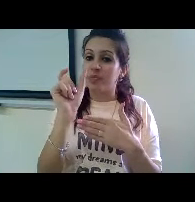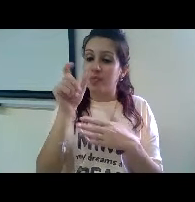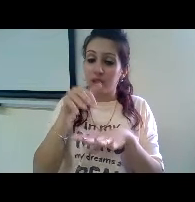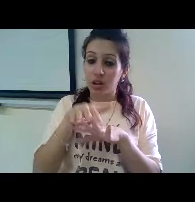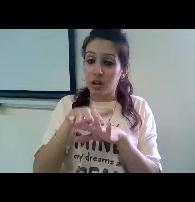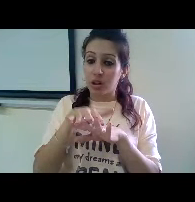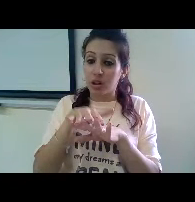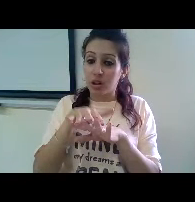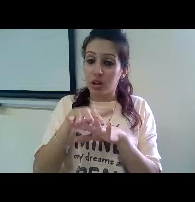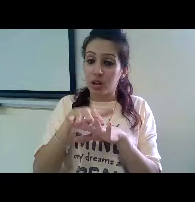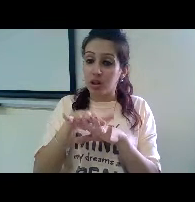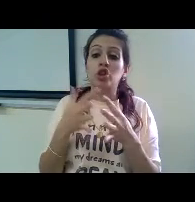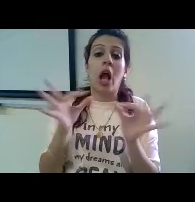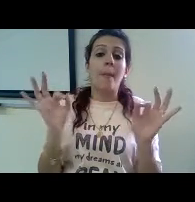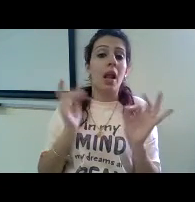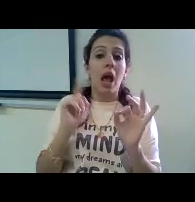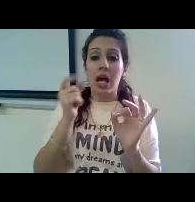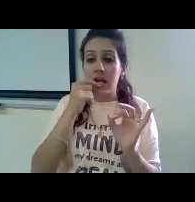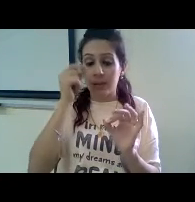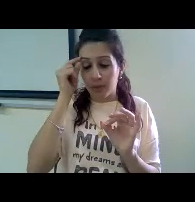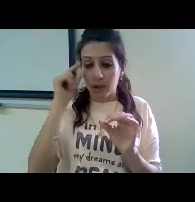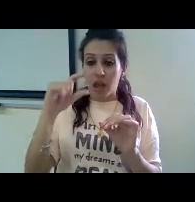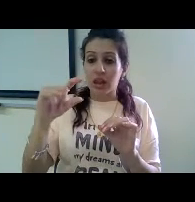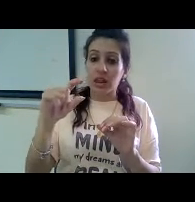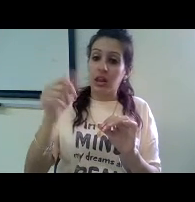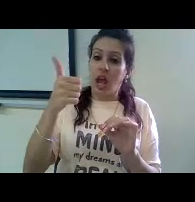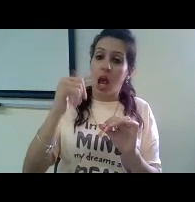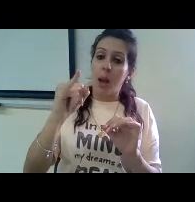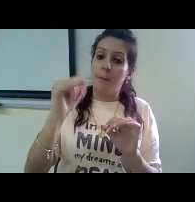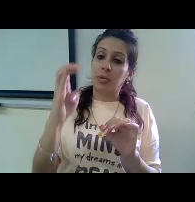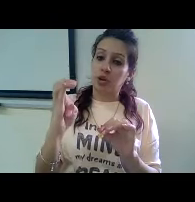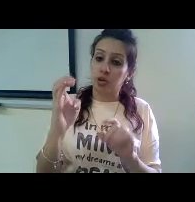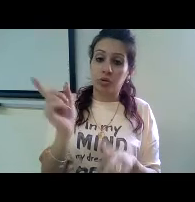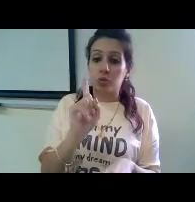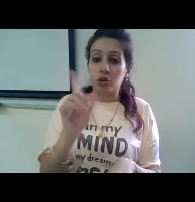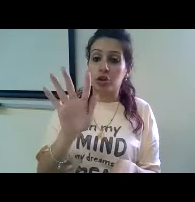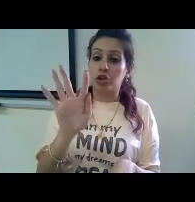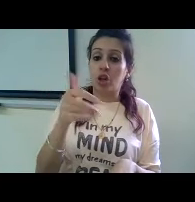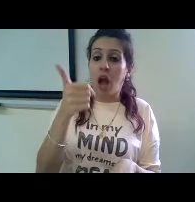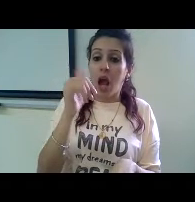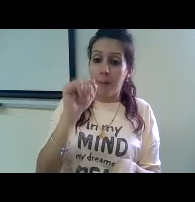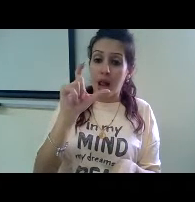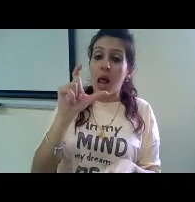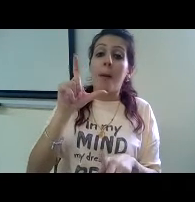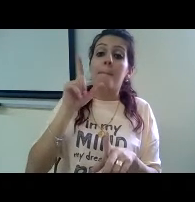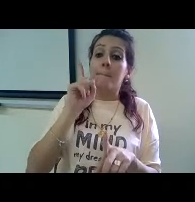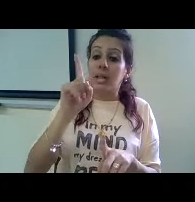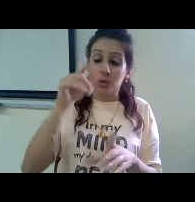with emphasis on the fact that they hold the same meaning in English.